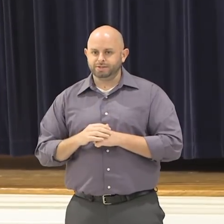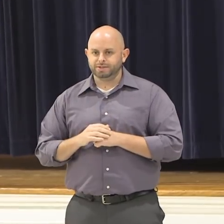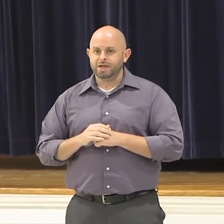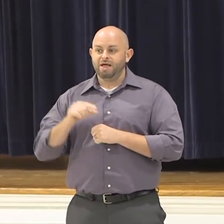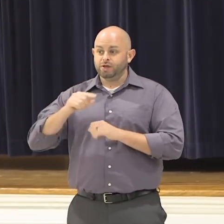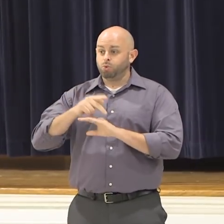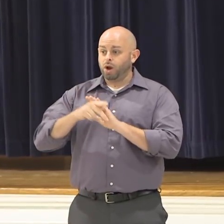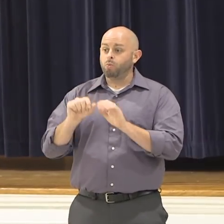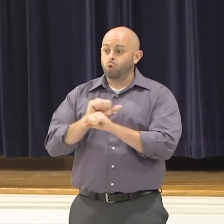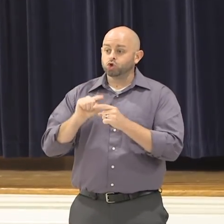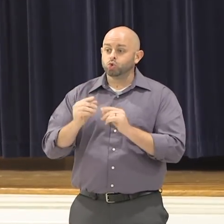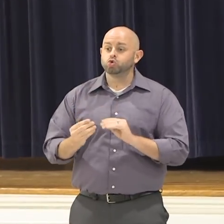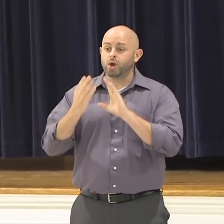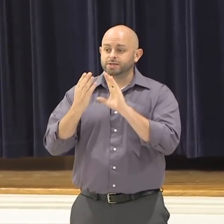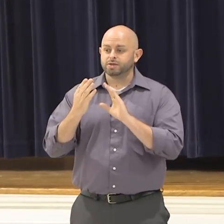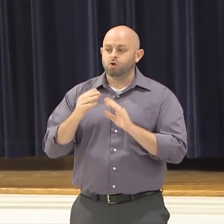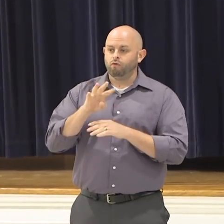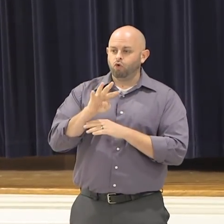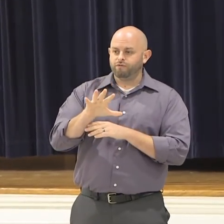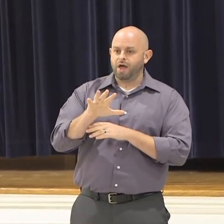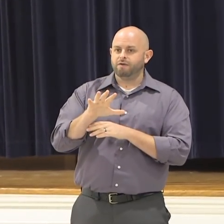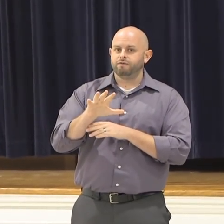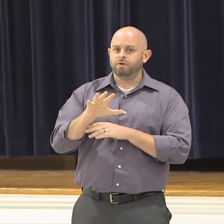program works to address the forty five point unemployment gap between